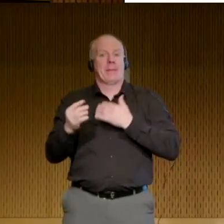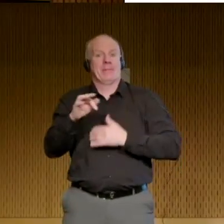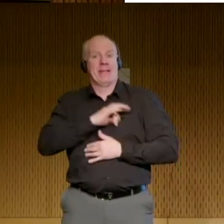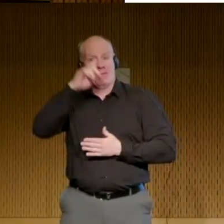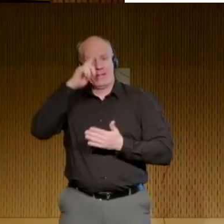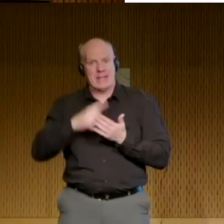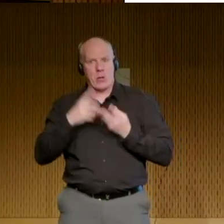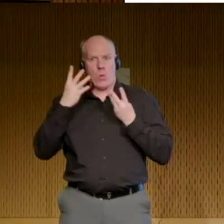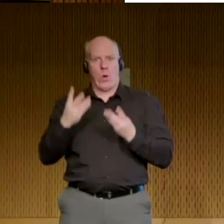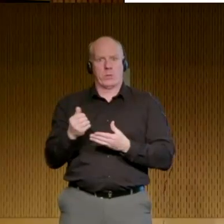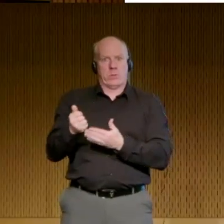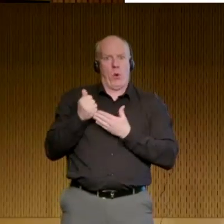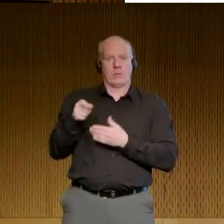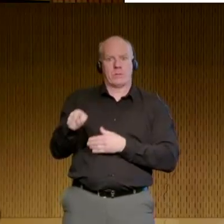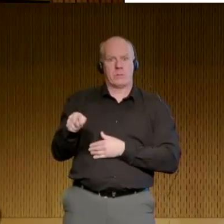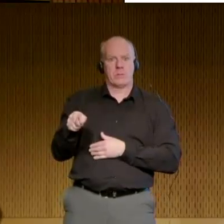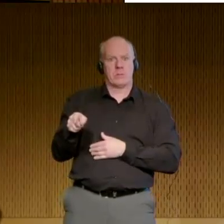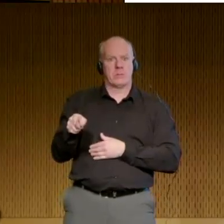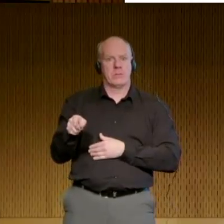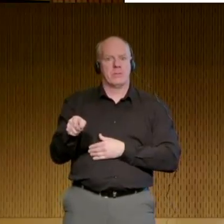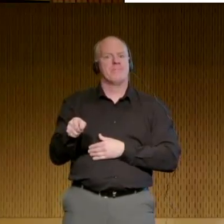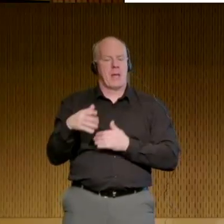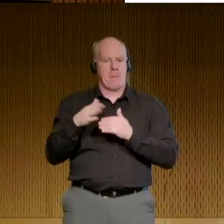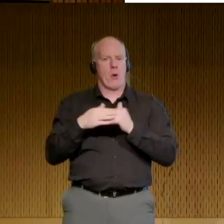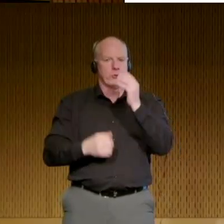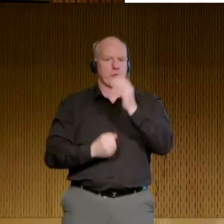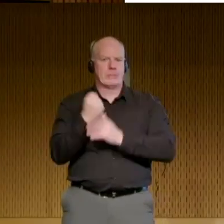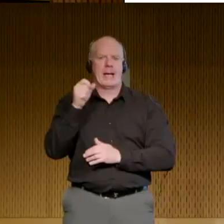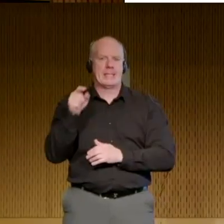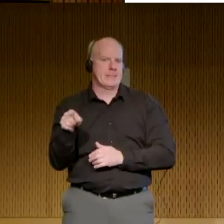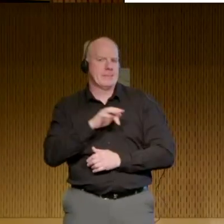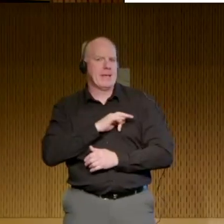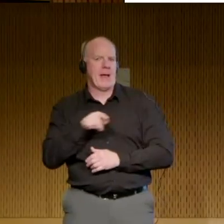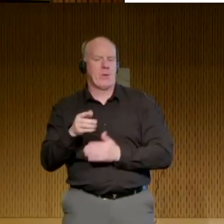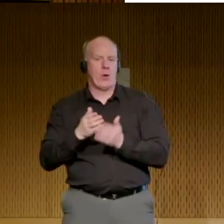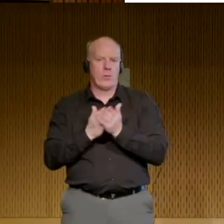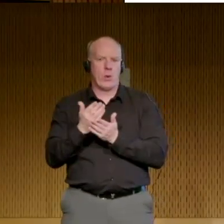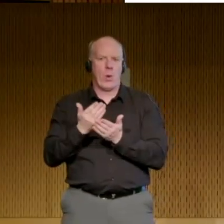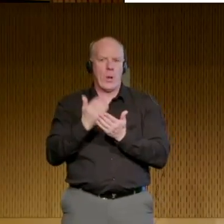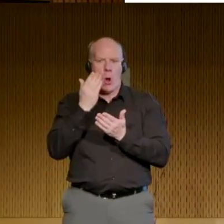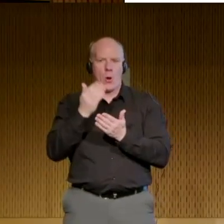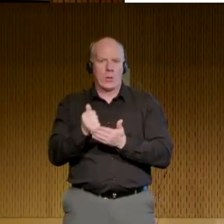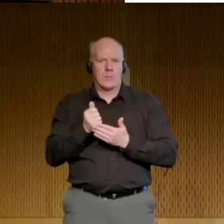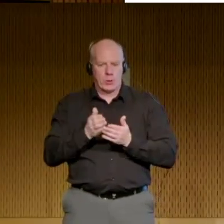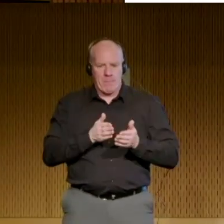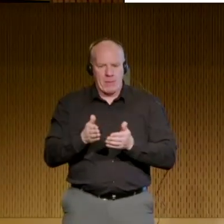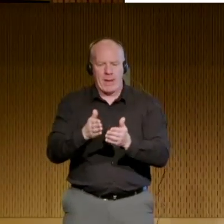seek support then they have greater success in their learner support journey. So they're a lot